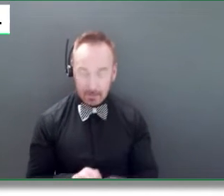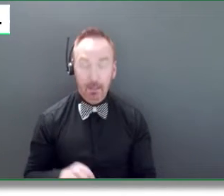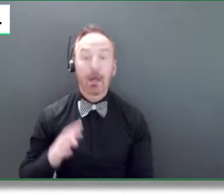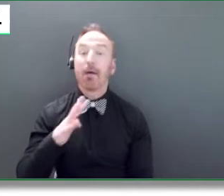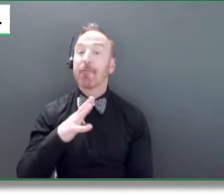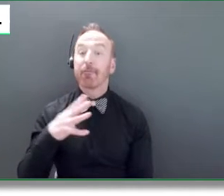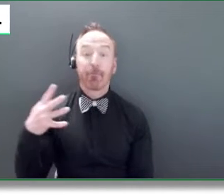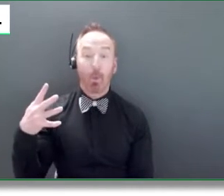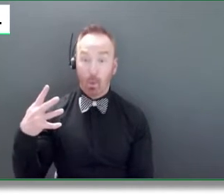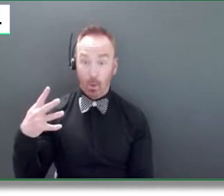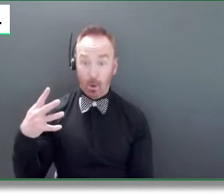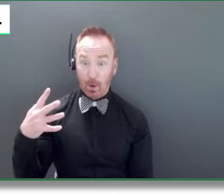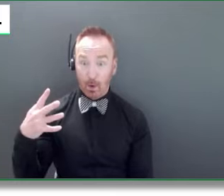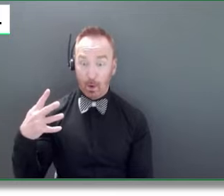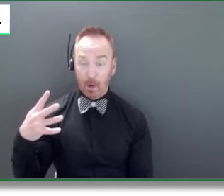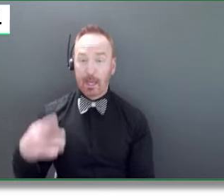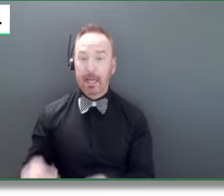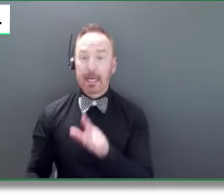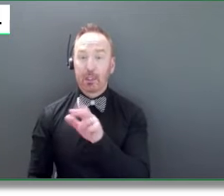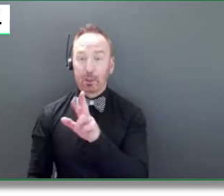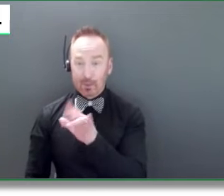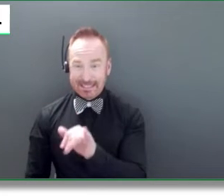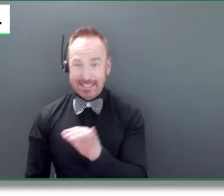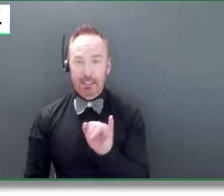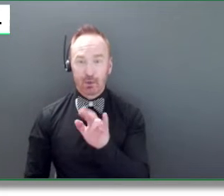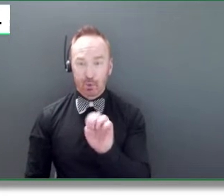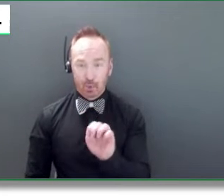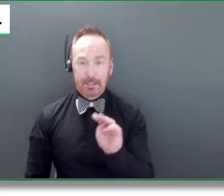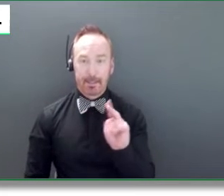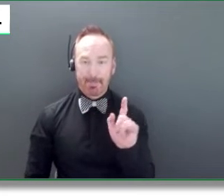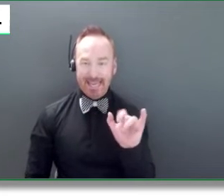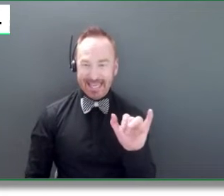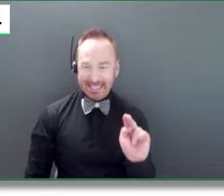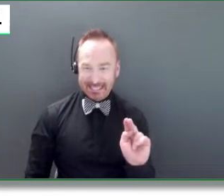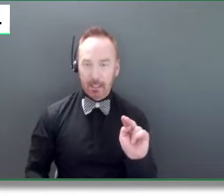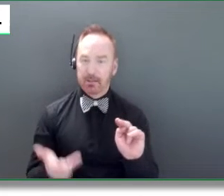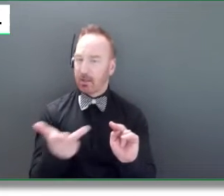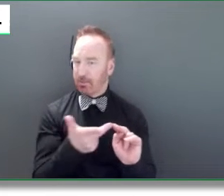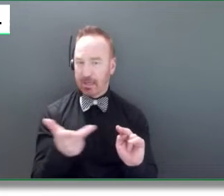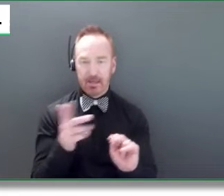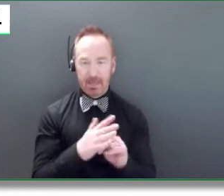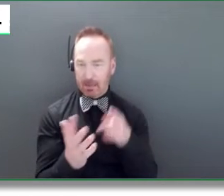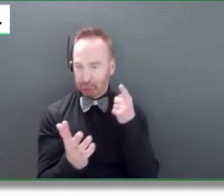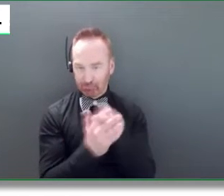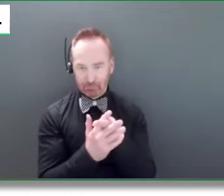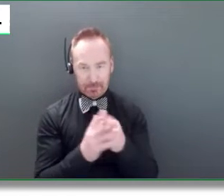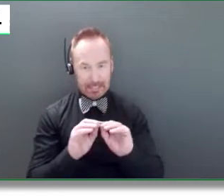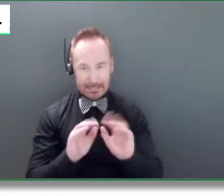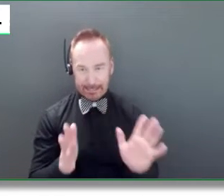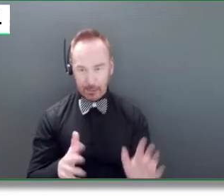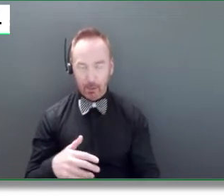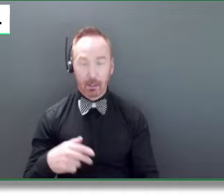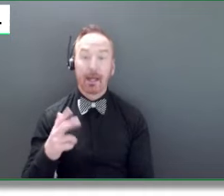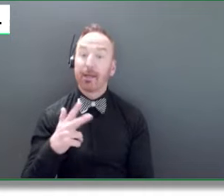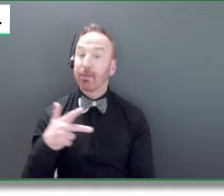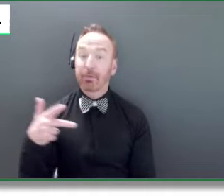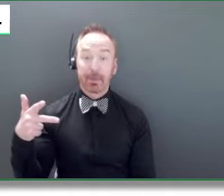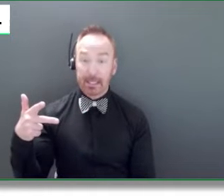think Lucy, Julie and Megan all made that point very clearly. Number three: we can't really talk about accessibility